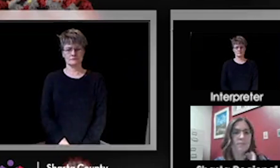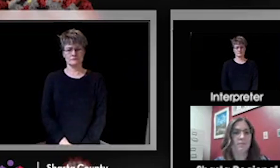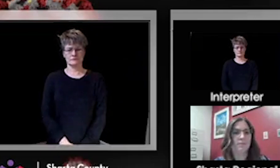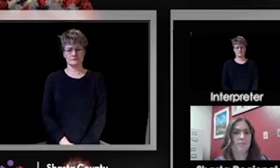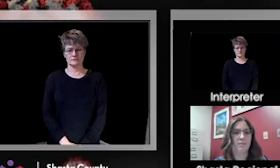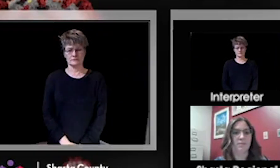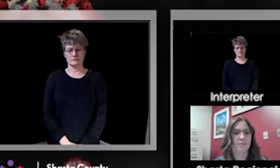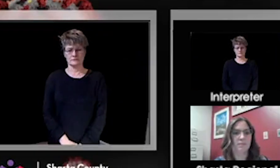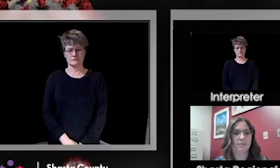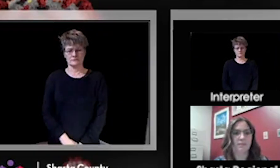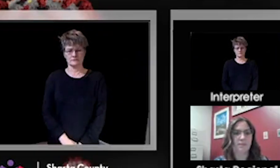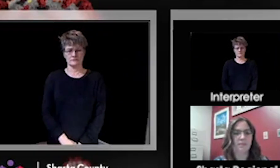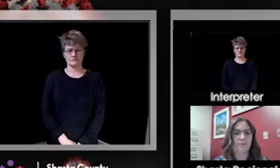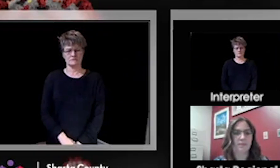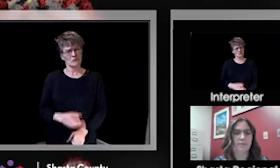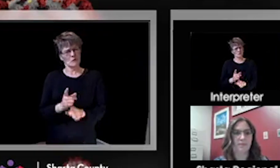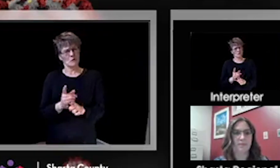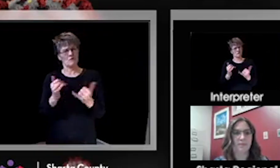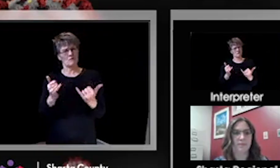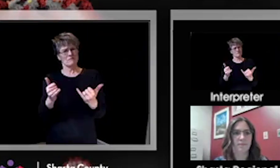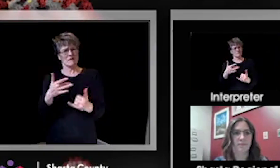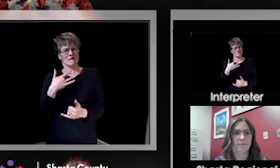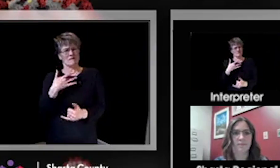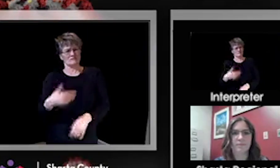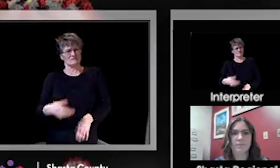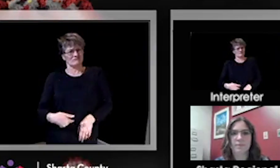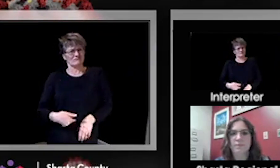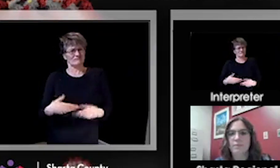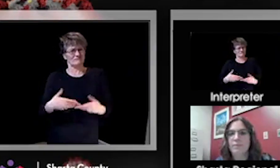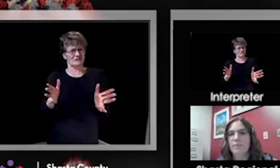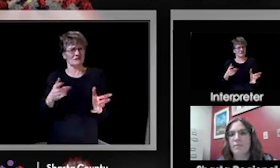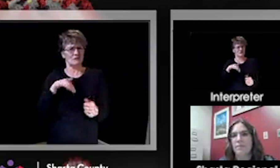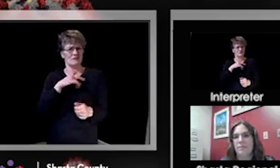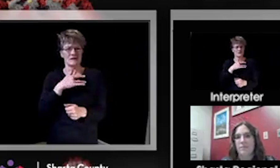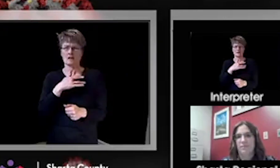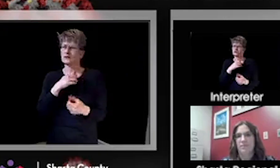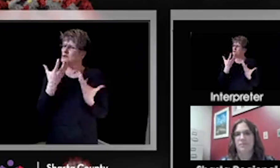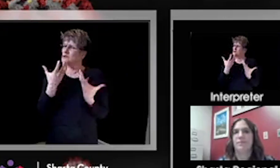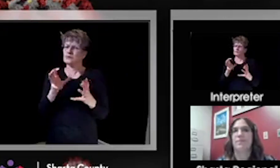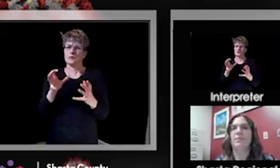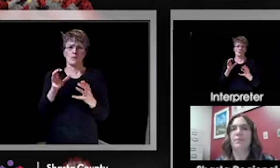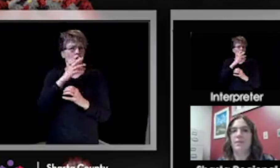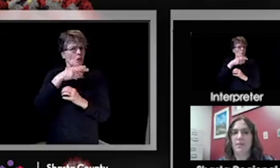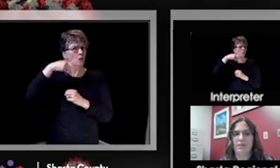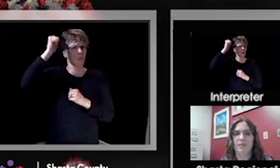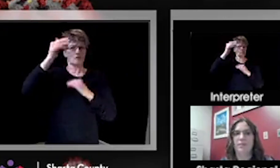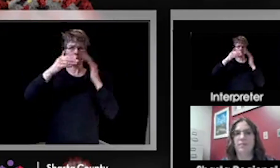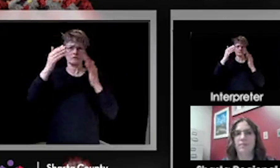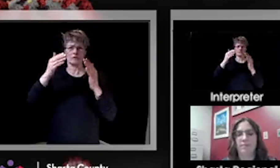up for general movement older adults, people with underlying health conditions and measures